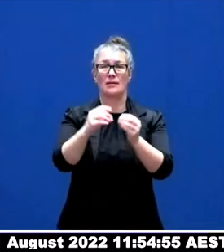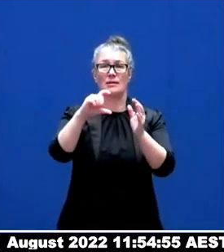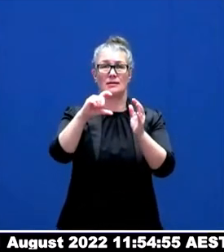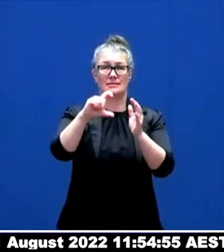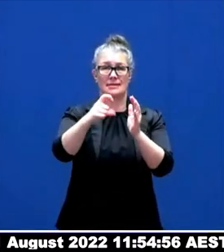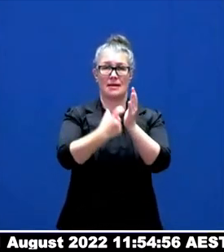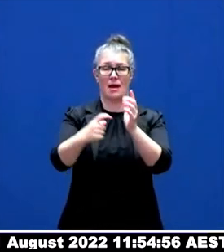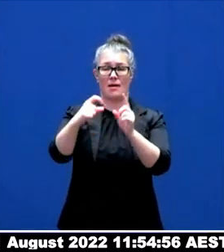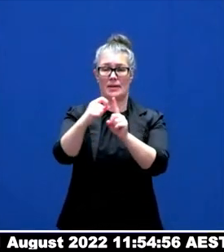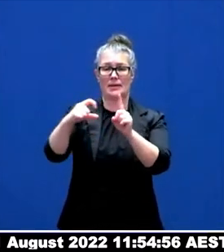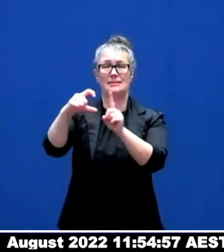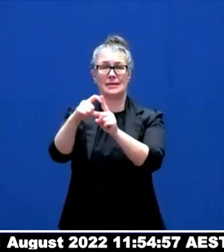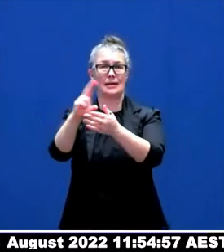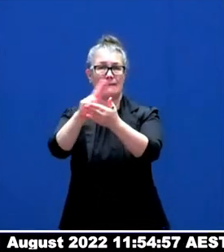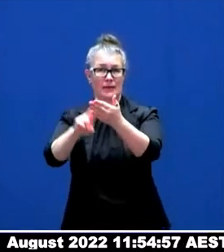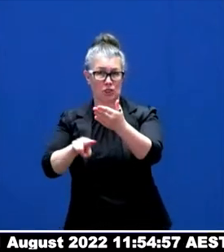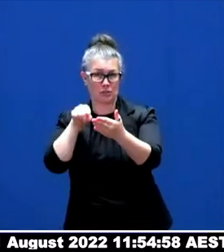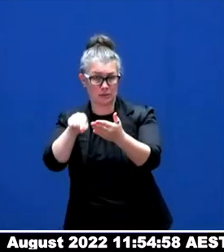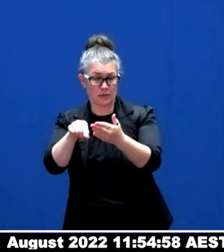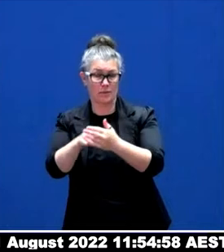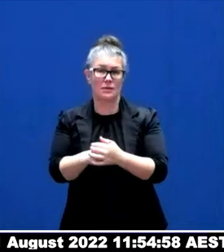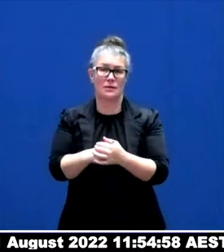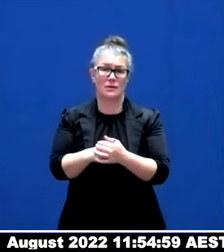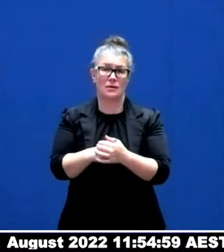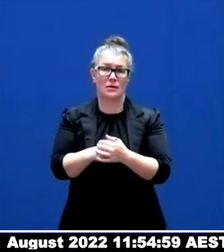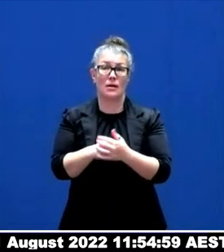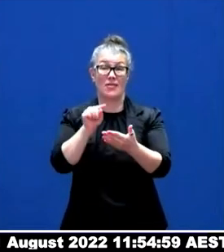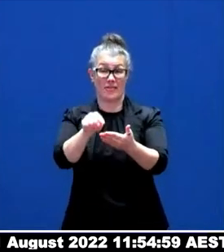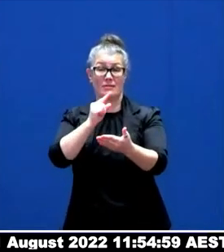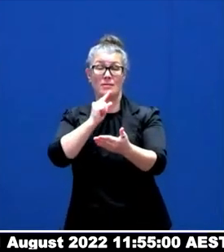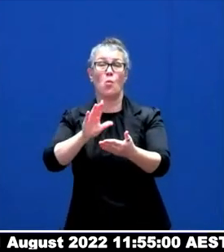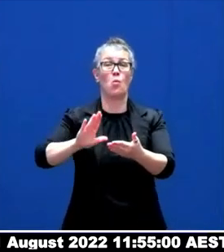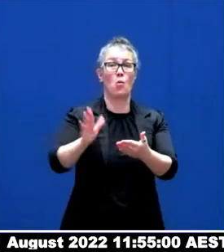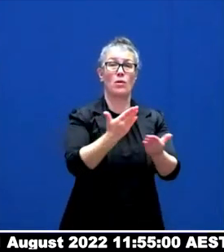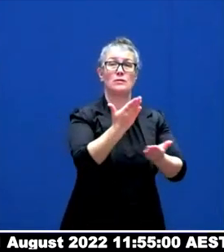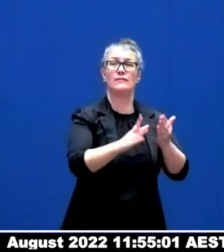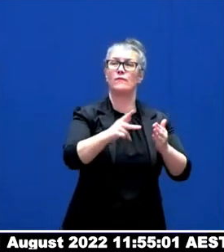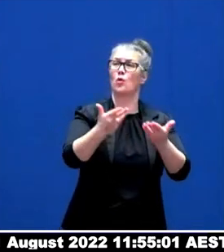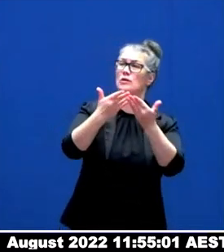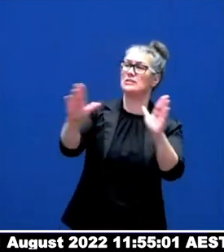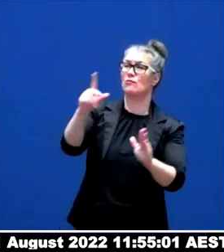Disabilities. It's where all services, for the general population, should also be